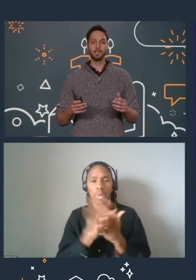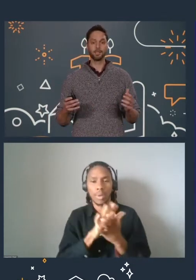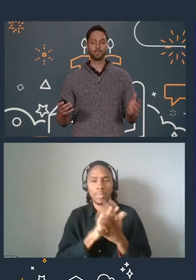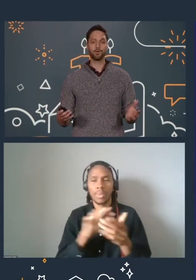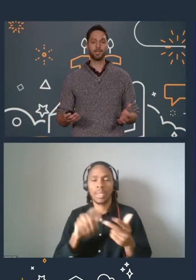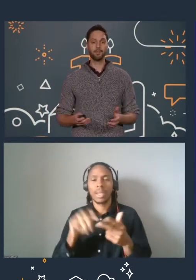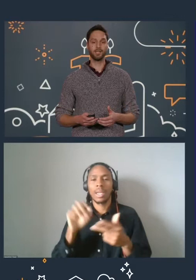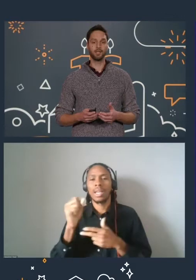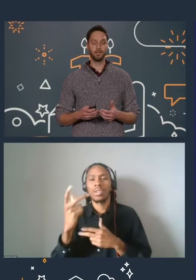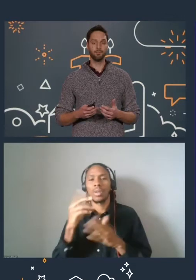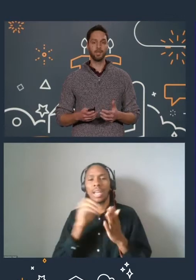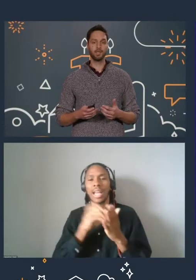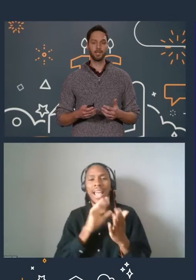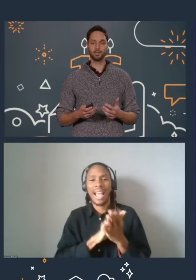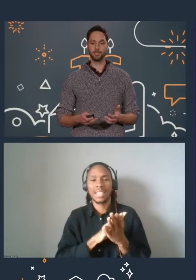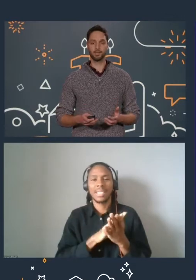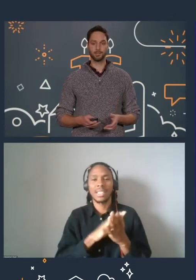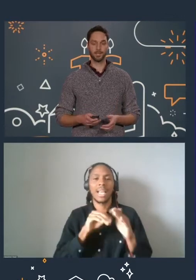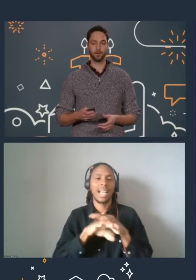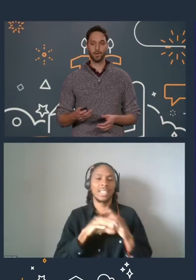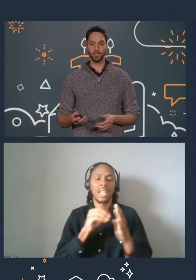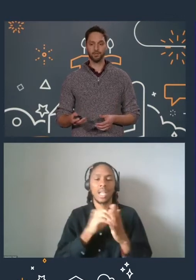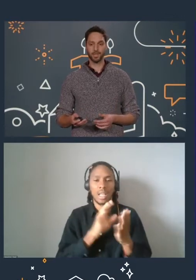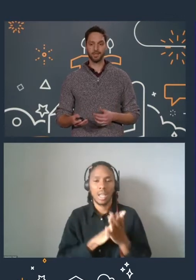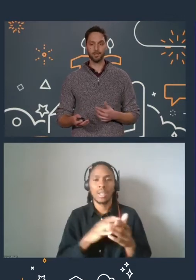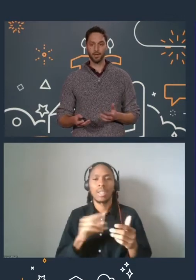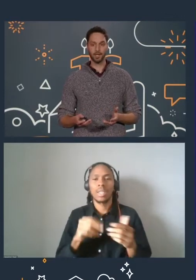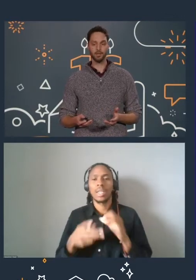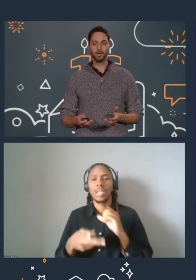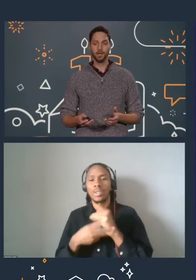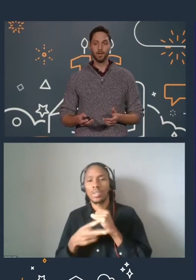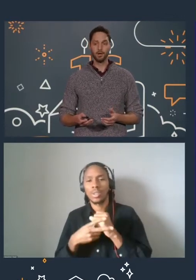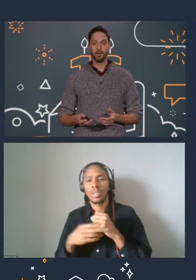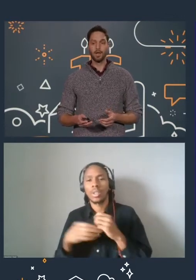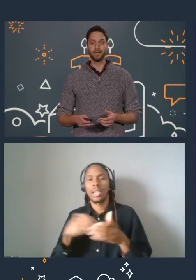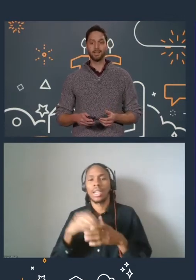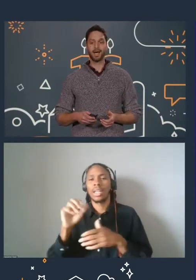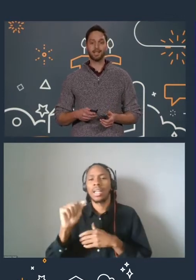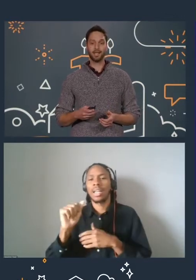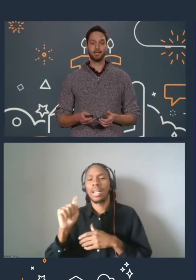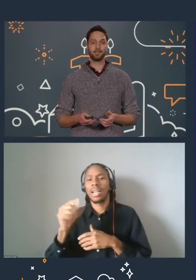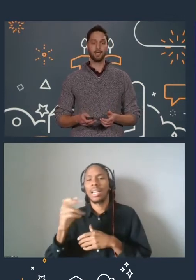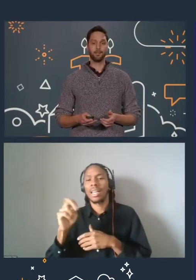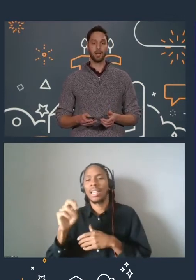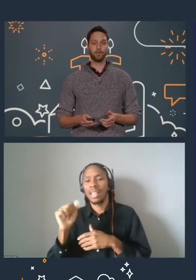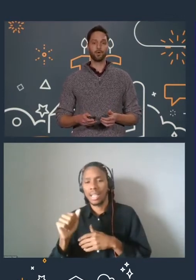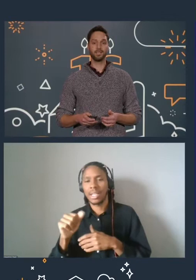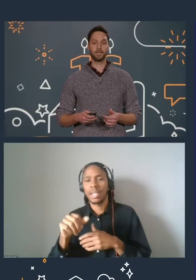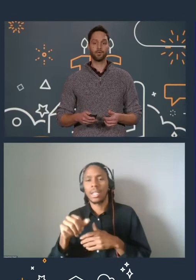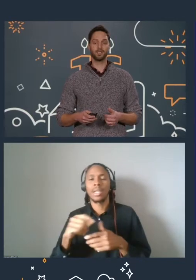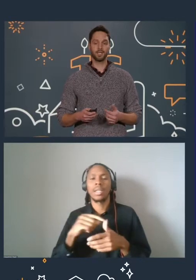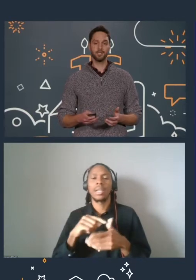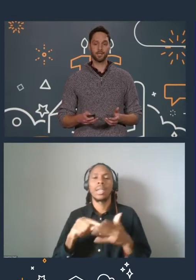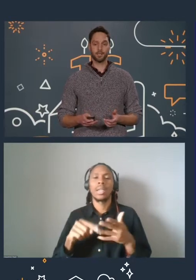Then storing them in big data systems like Redshift and Athena, and then analyzed them and create summarized insights